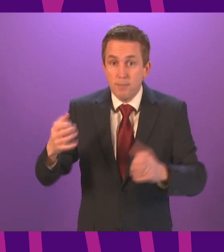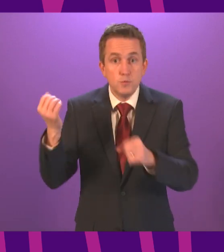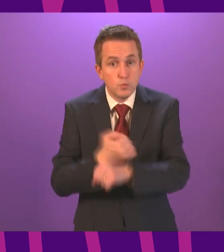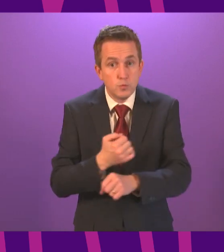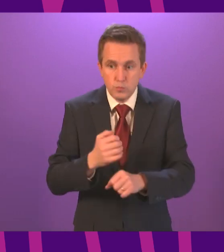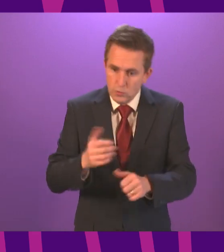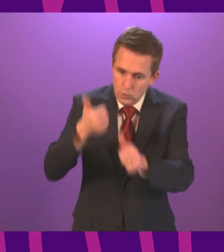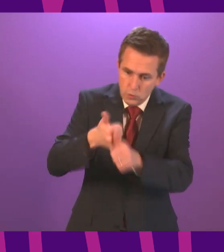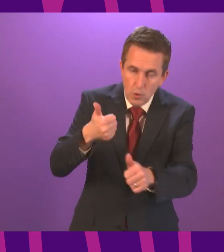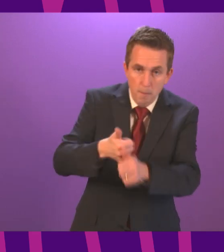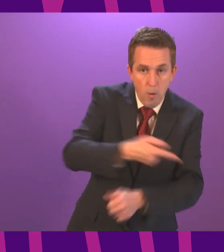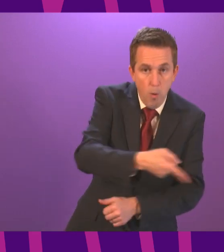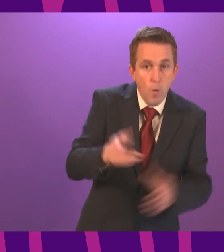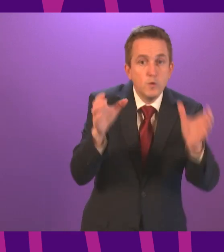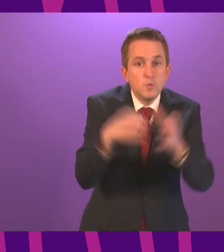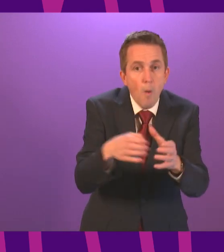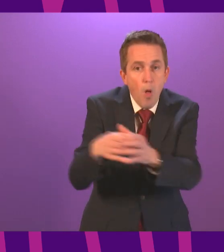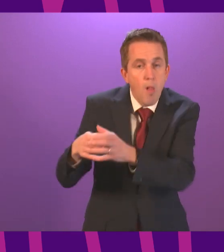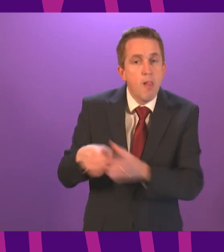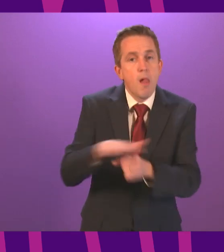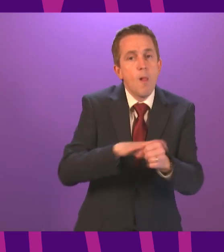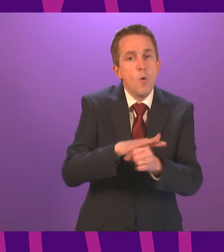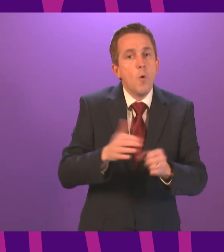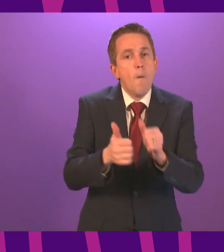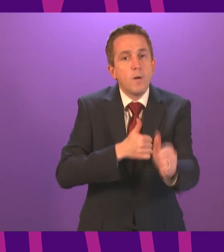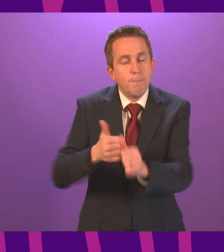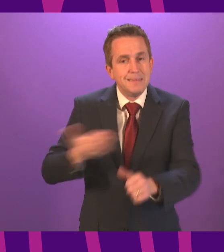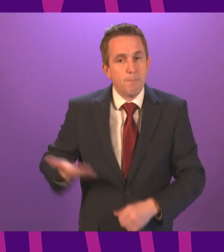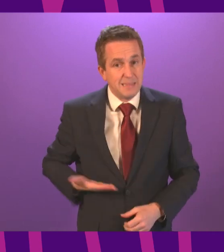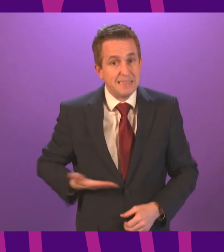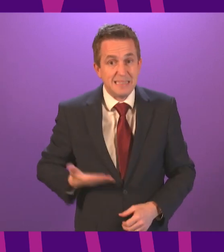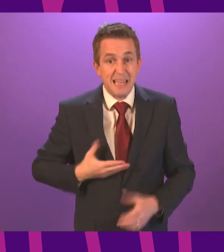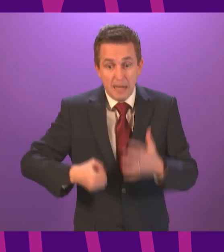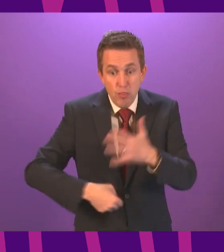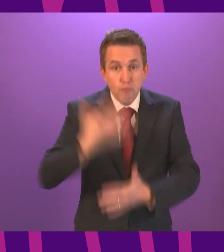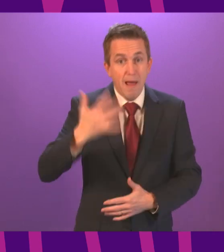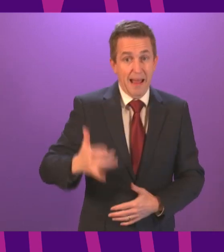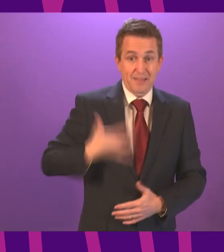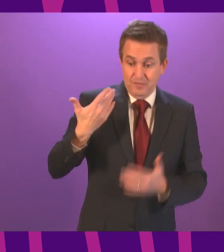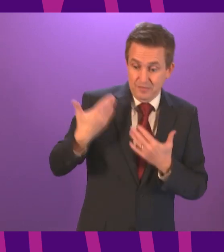that small local businesses survive and thrive and, importantly, that as this winter progresses,